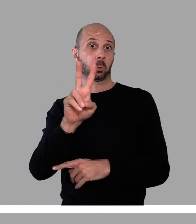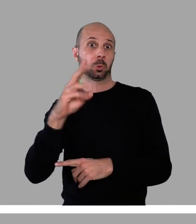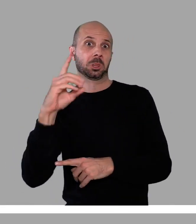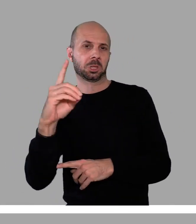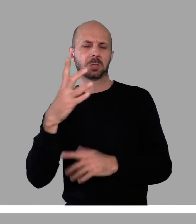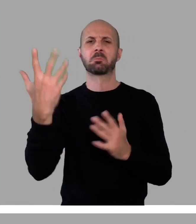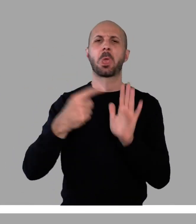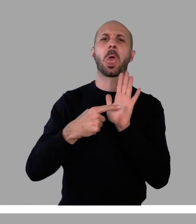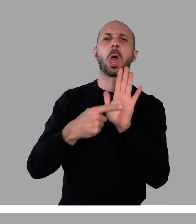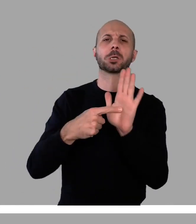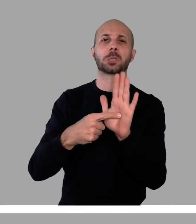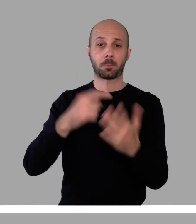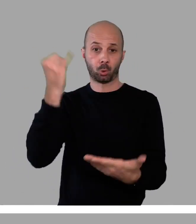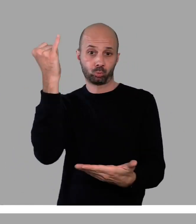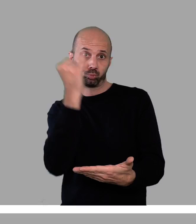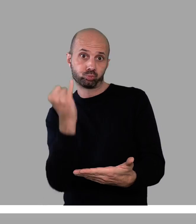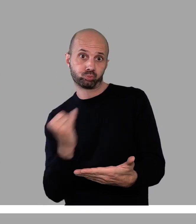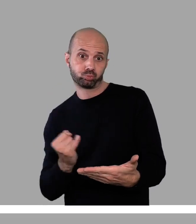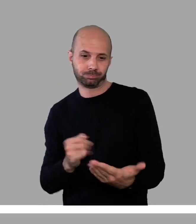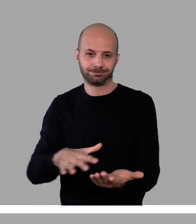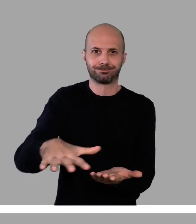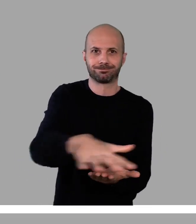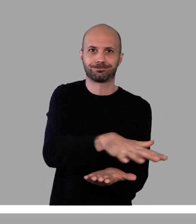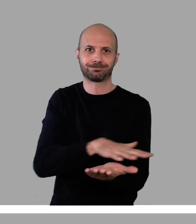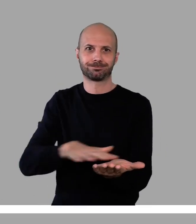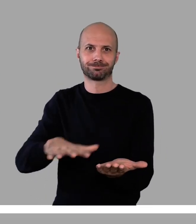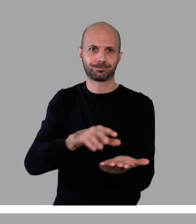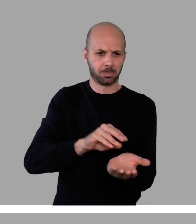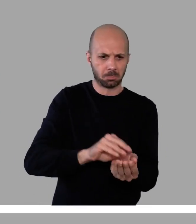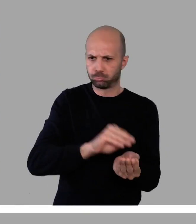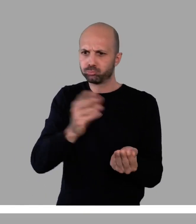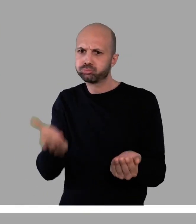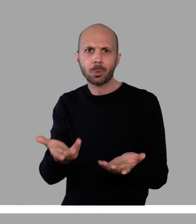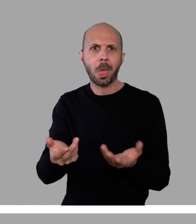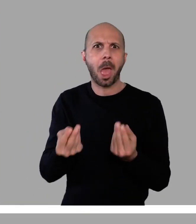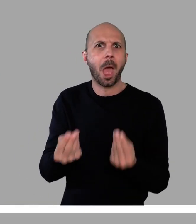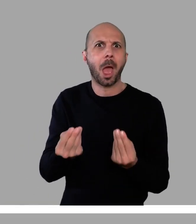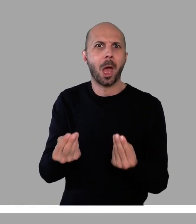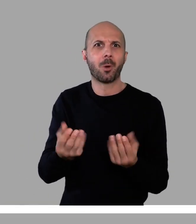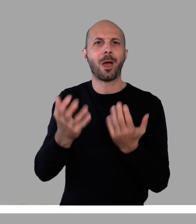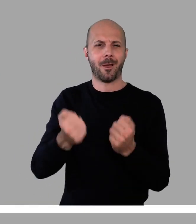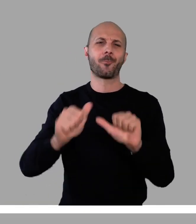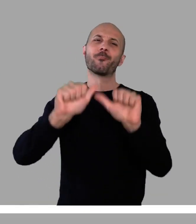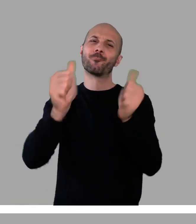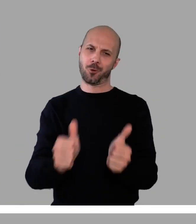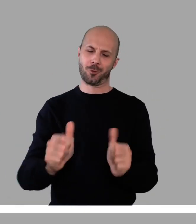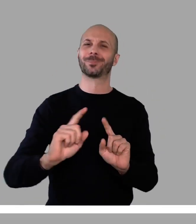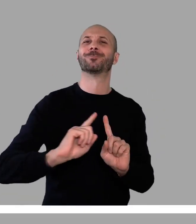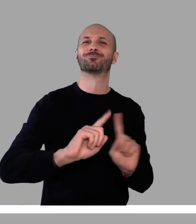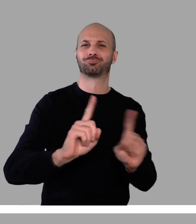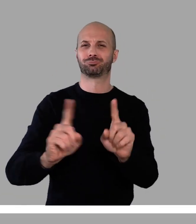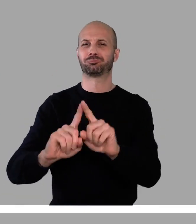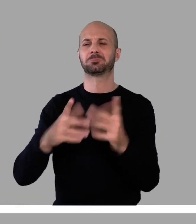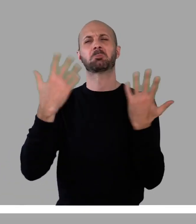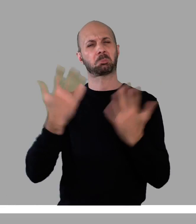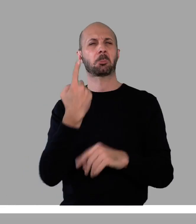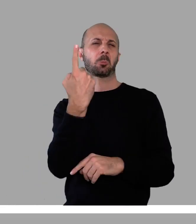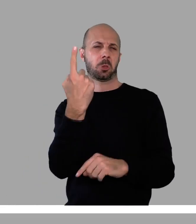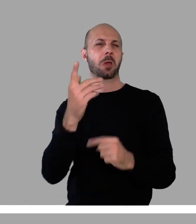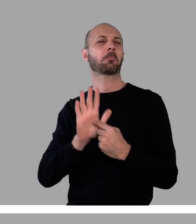such as, for example, paintings. These translations can be done in different ways.